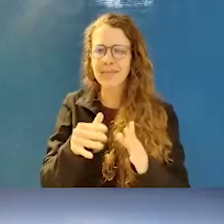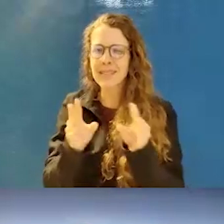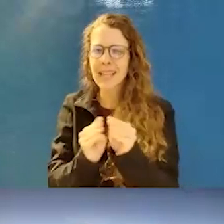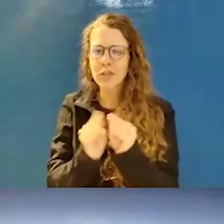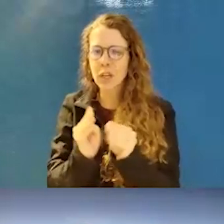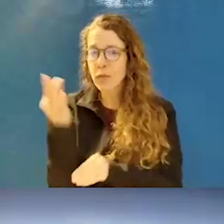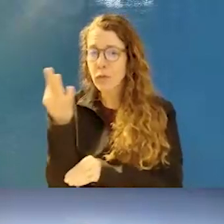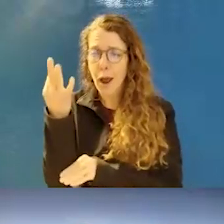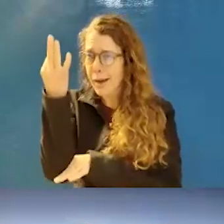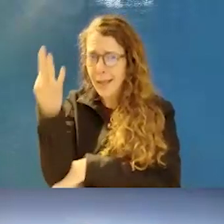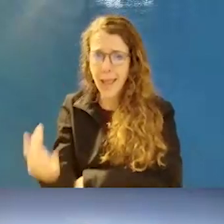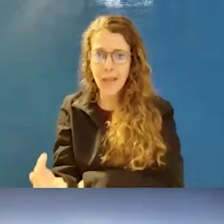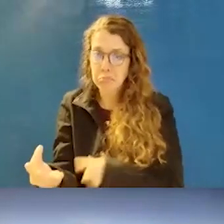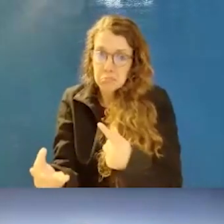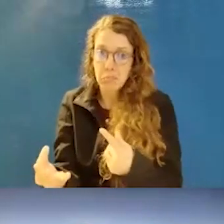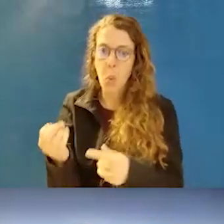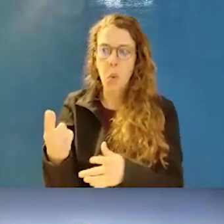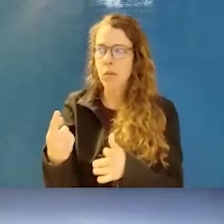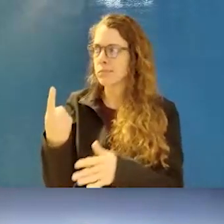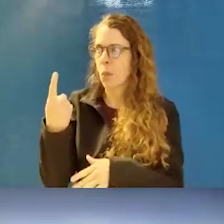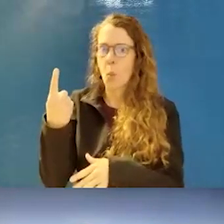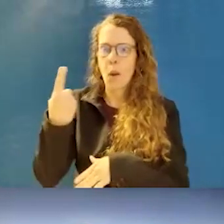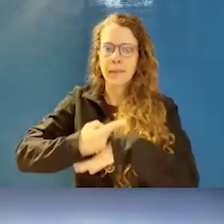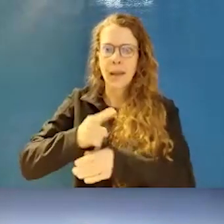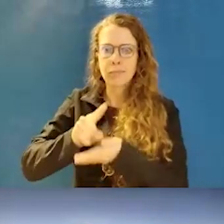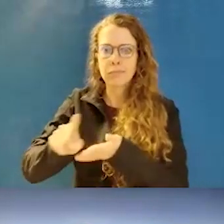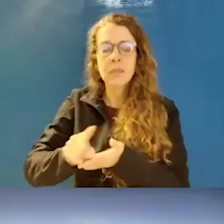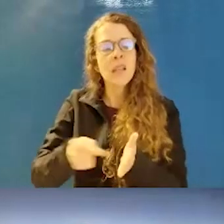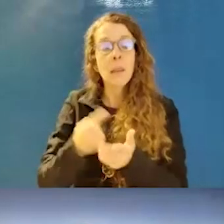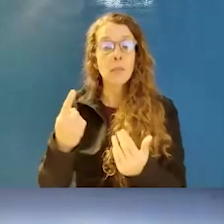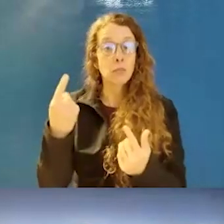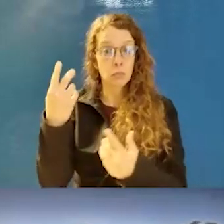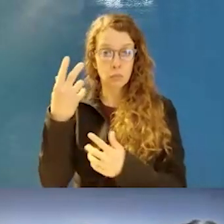Or one day per week, sometimes recorded, sometimes not, where students